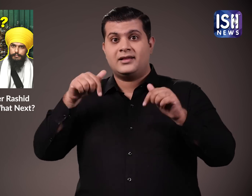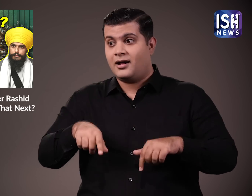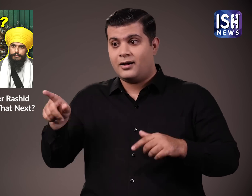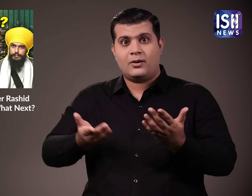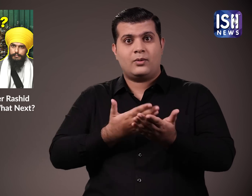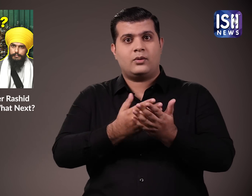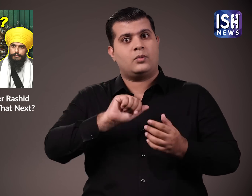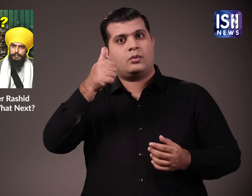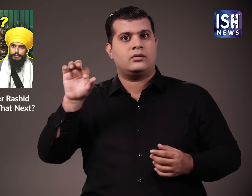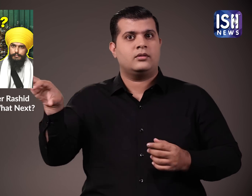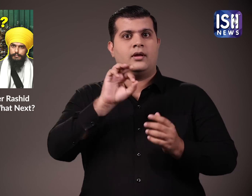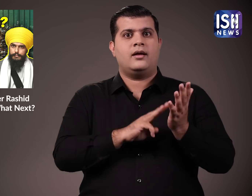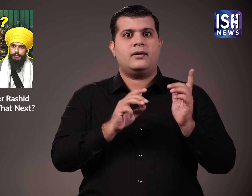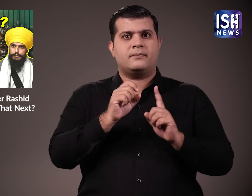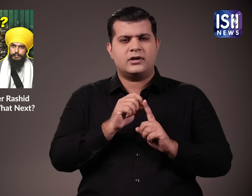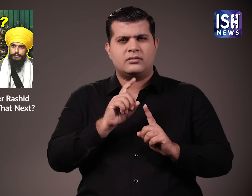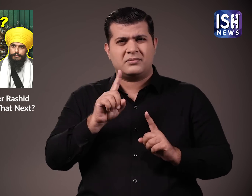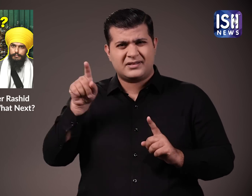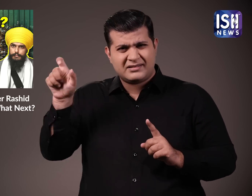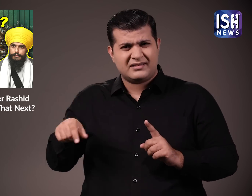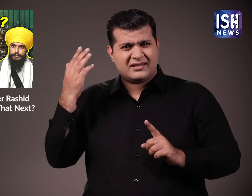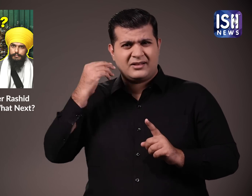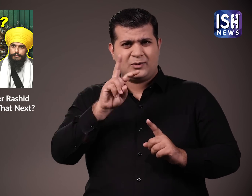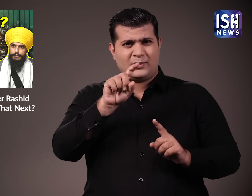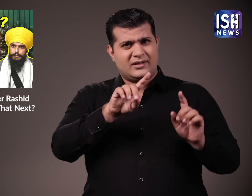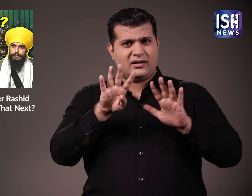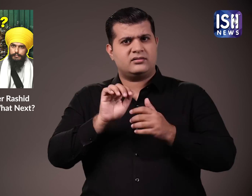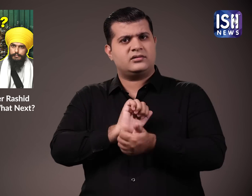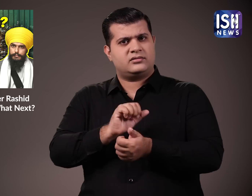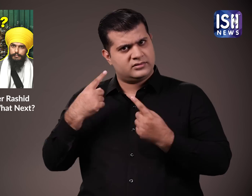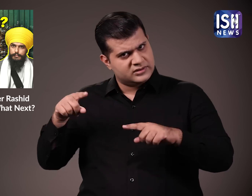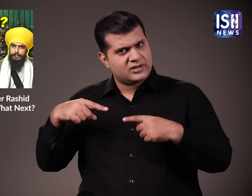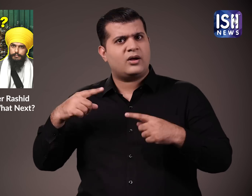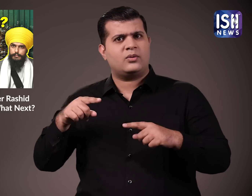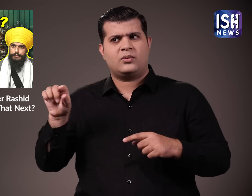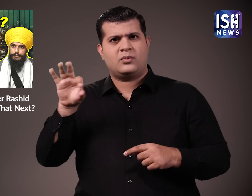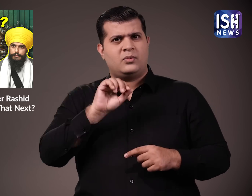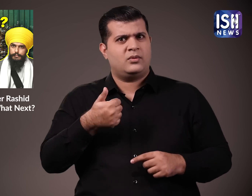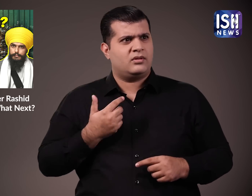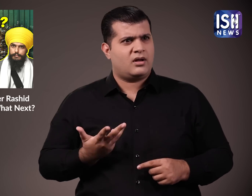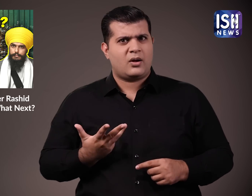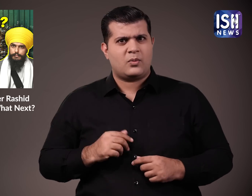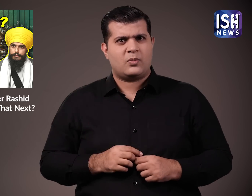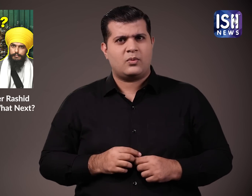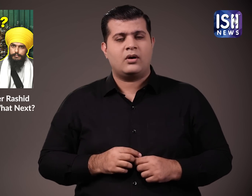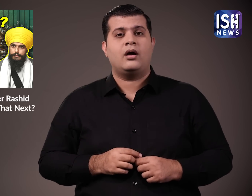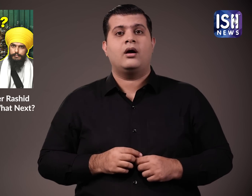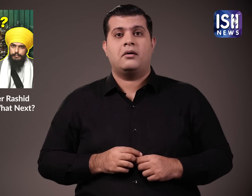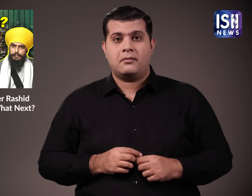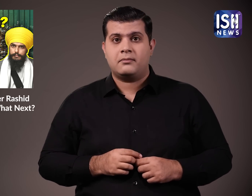Now he is elected as MP. Despite being in jail since 2019, how did he still manage to get elected as an MP?